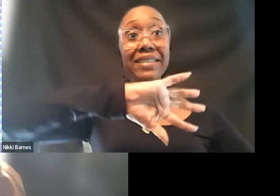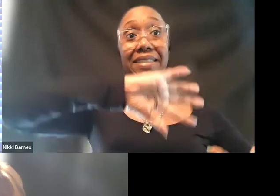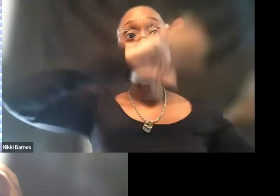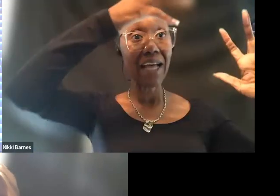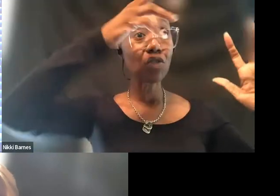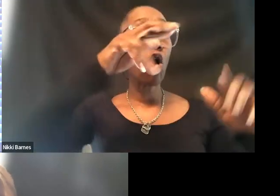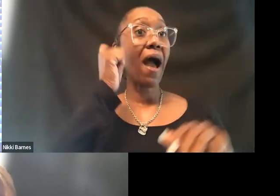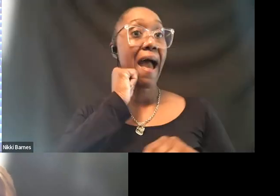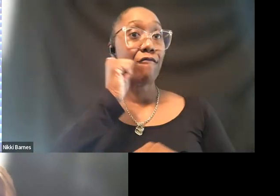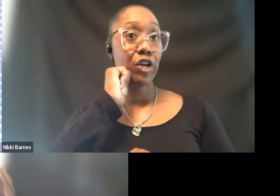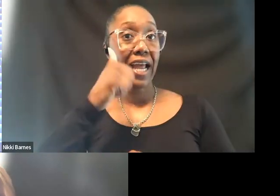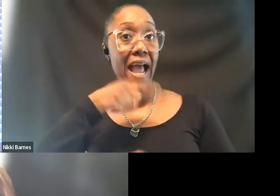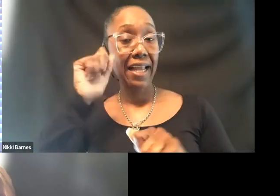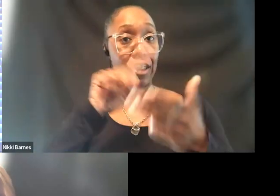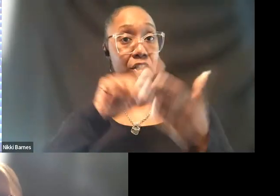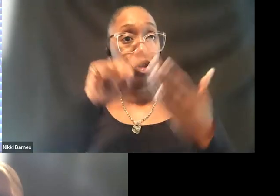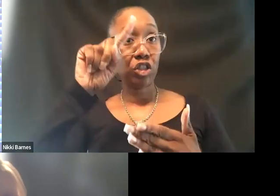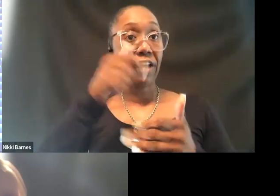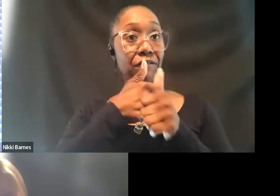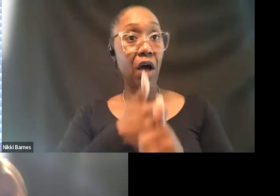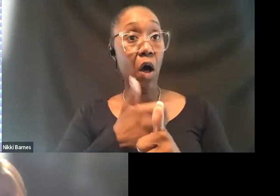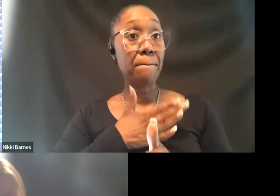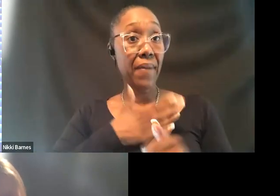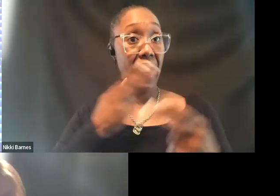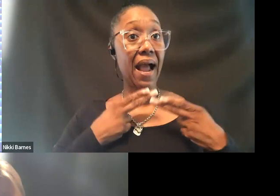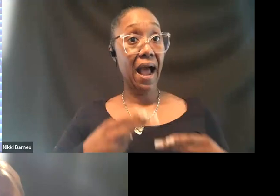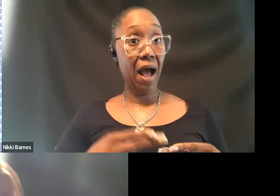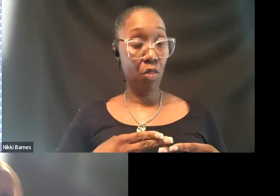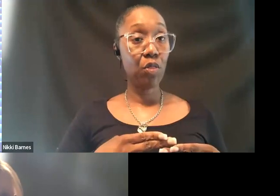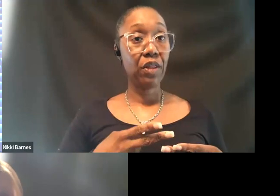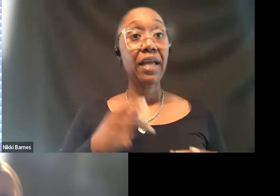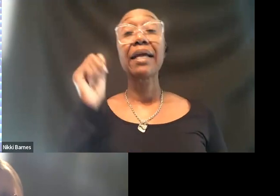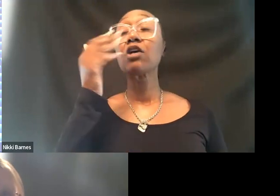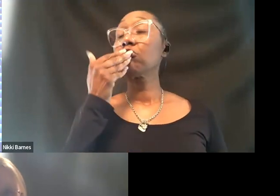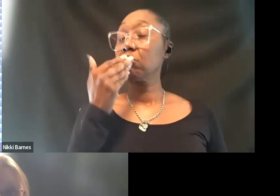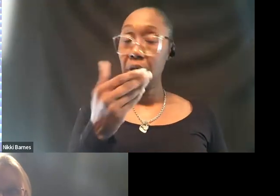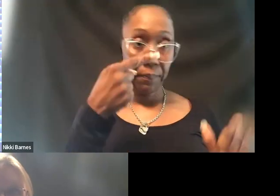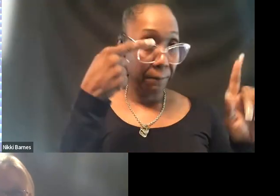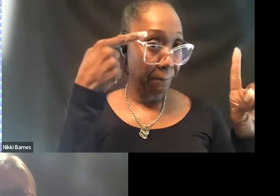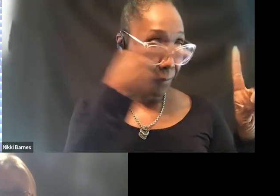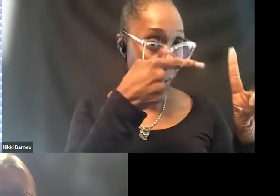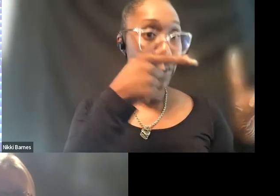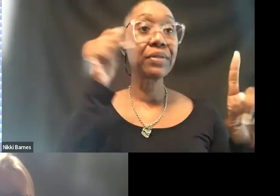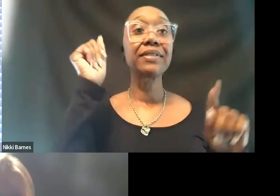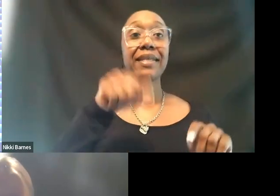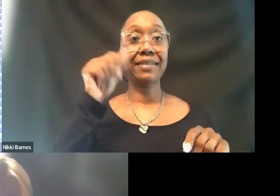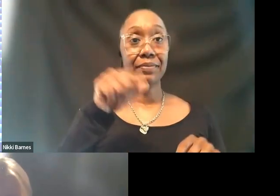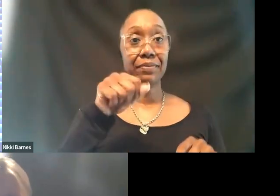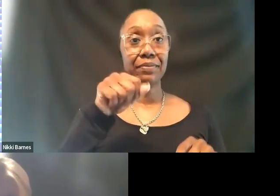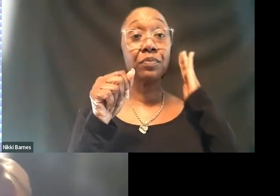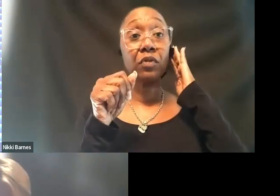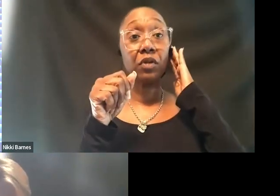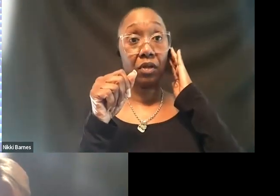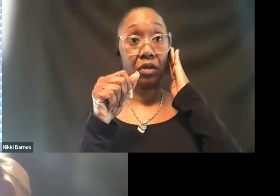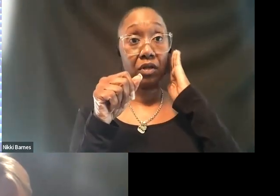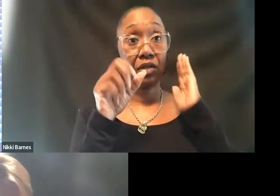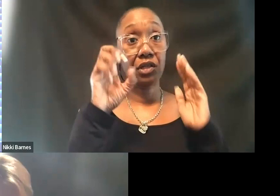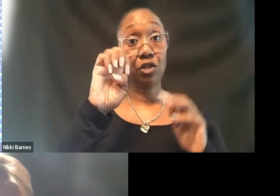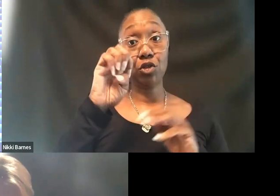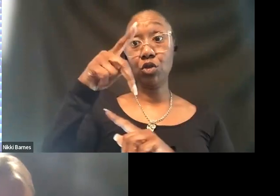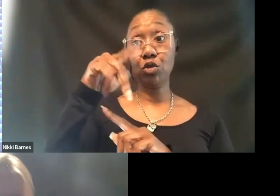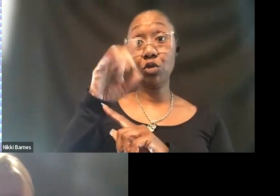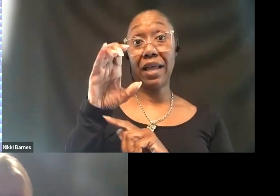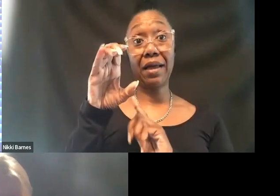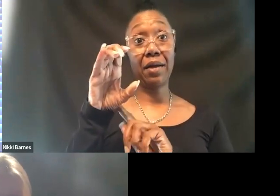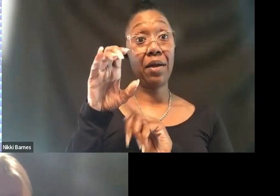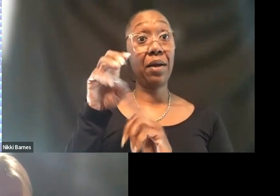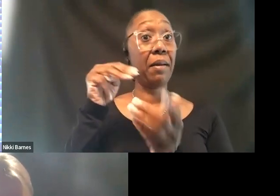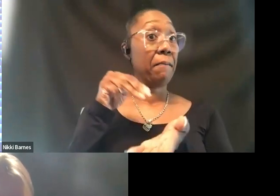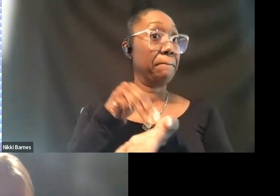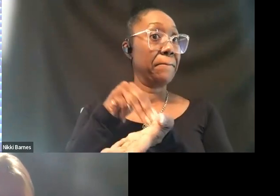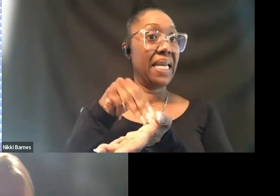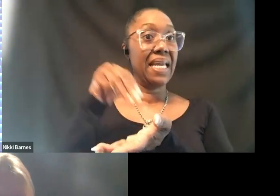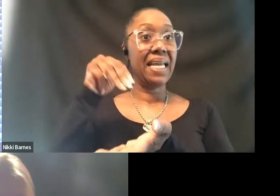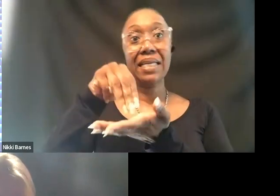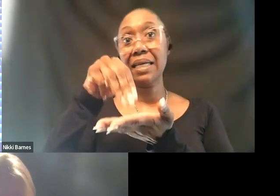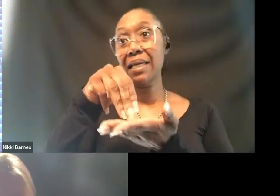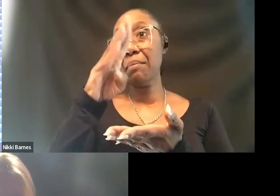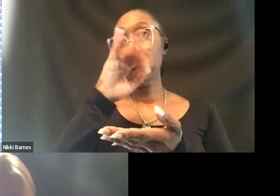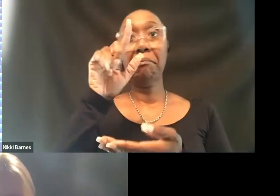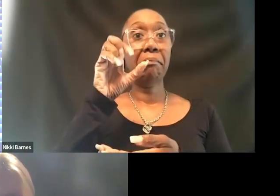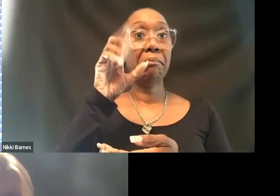Yeah. Yeah, so the great point and yes, yes, and yes, so Epic also so while Epic is like a million bajillion dollar software for healthcare industries.